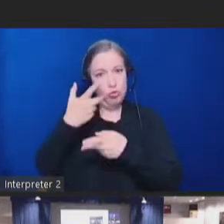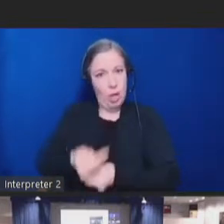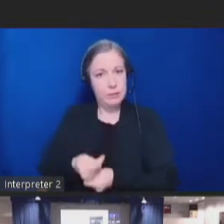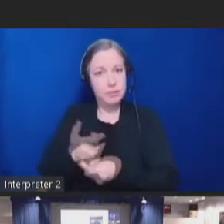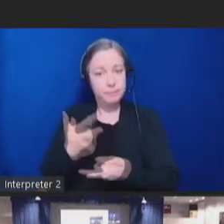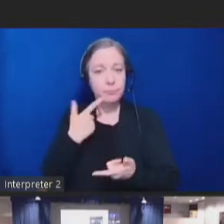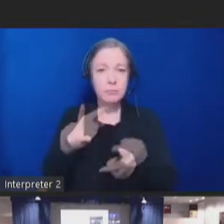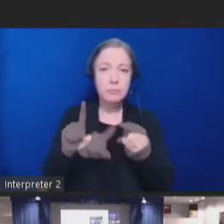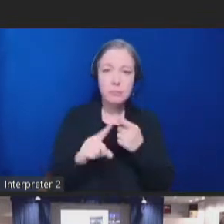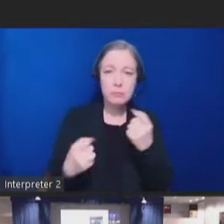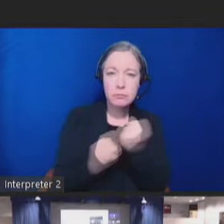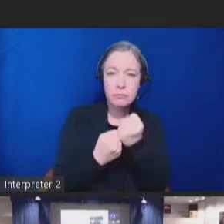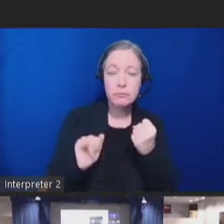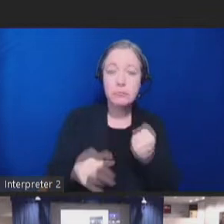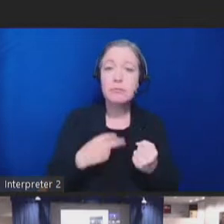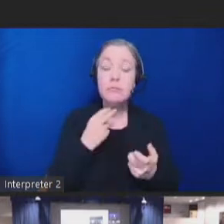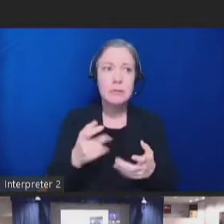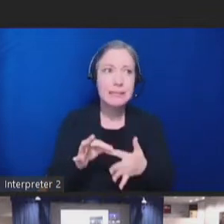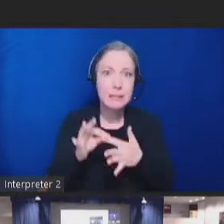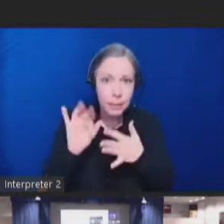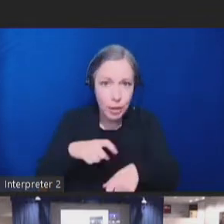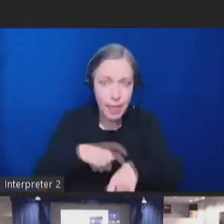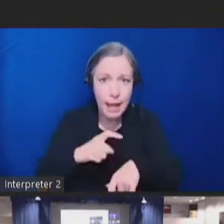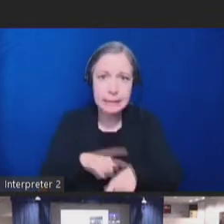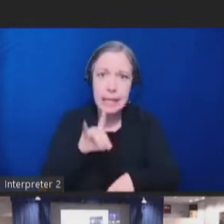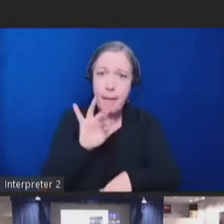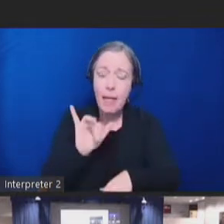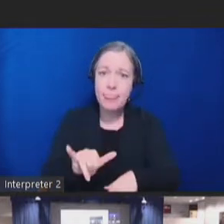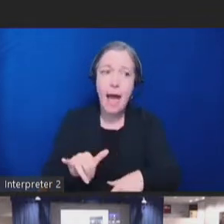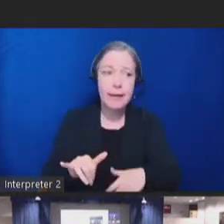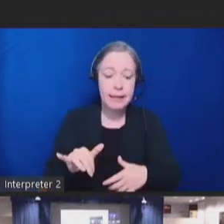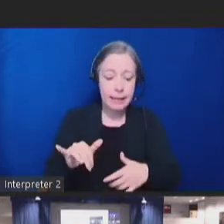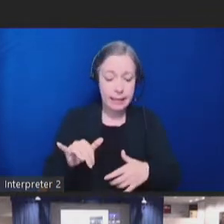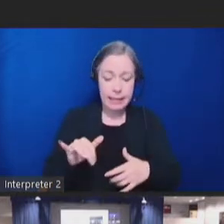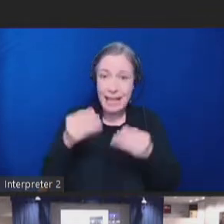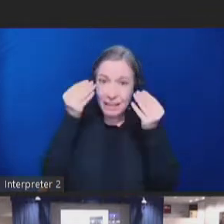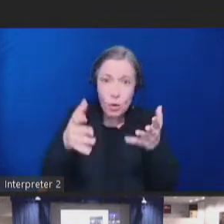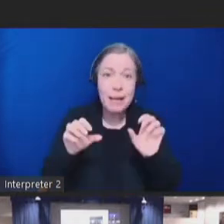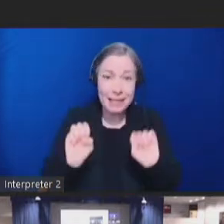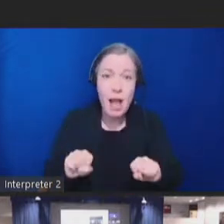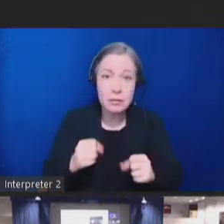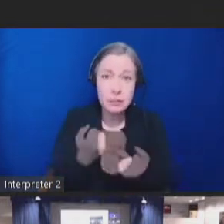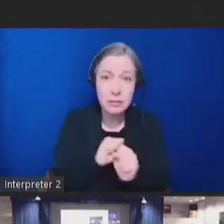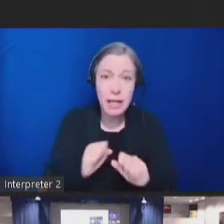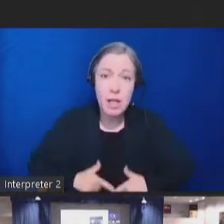especially at the time, lifesaving information related to COVID-19 vaccines.